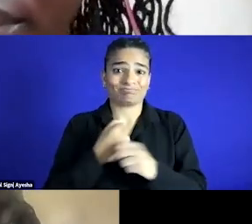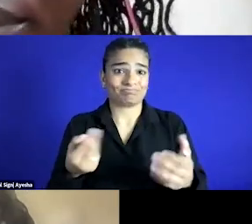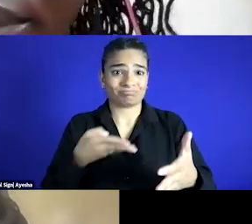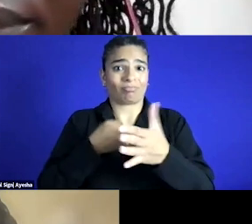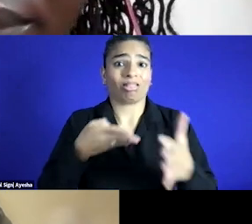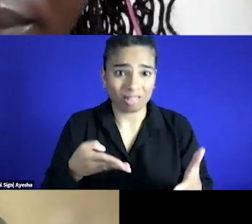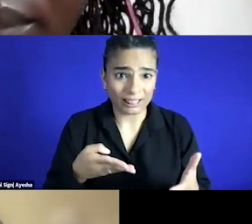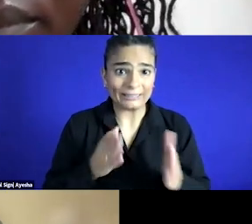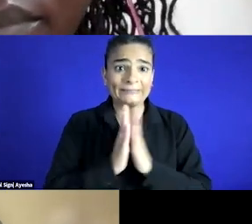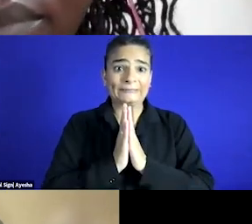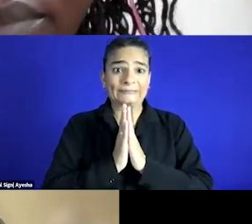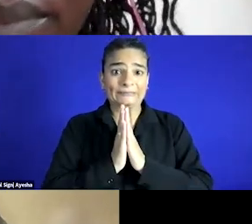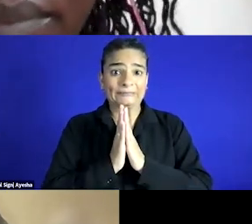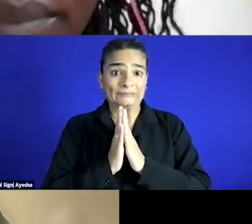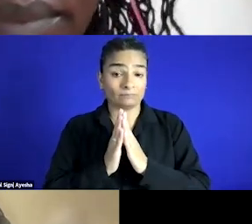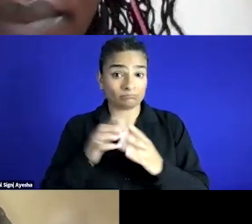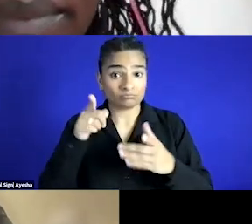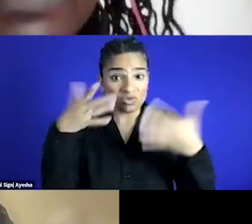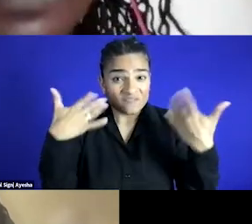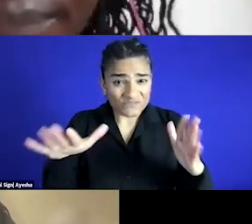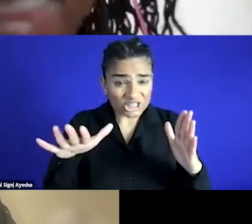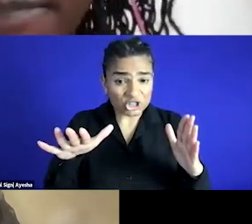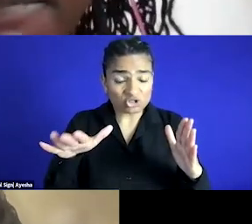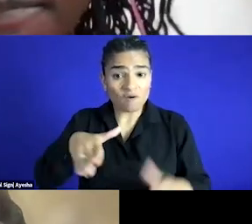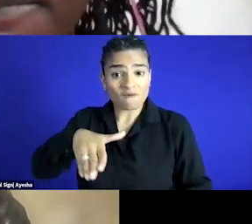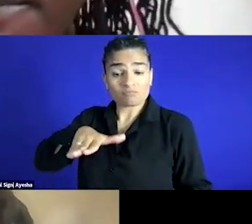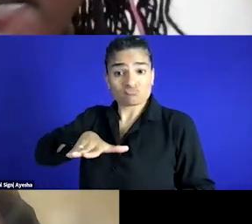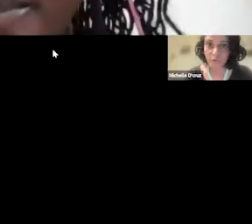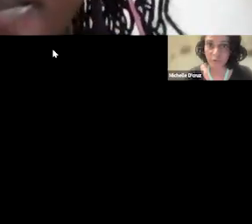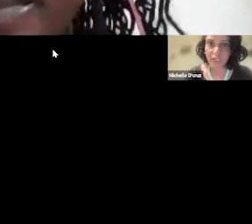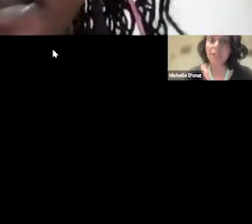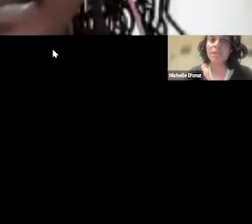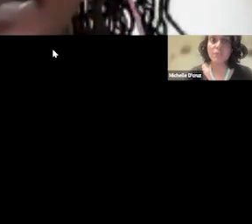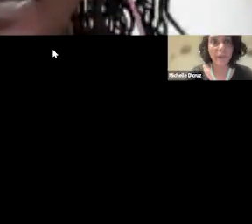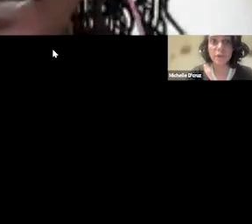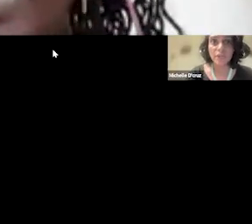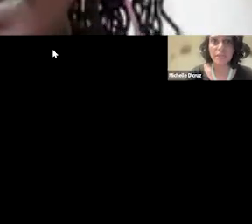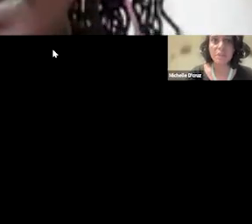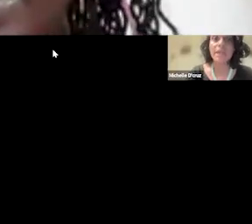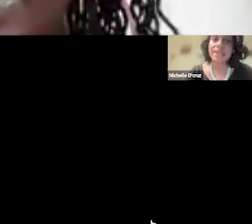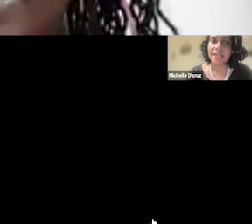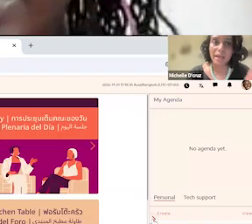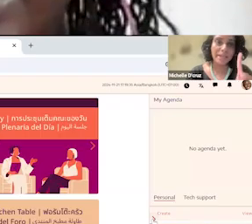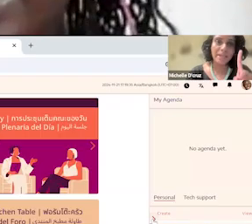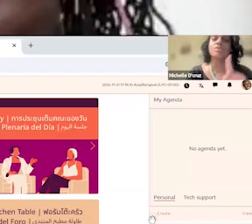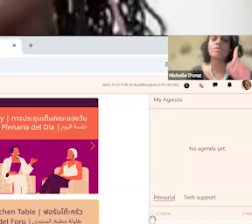an email, you should be able to, access it already. If you haven't got that email yet, it's coming.